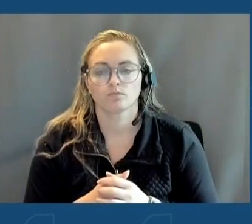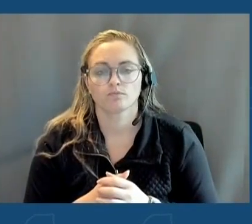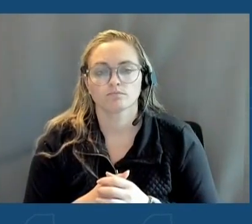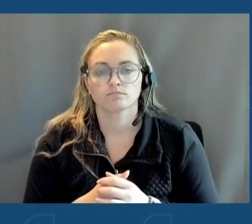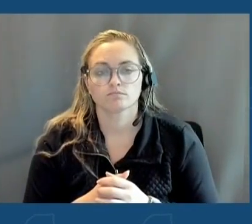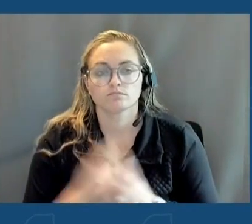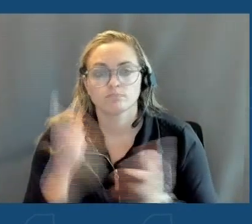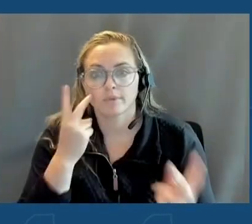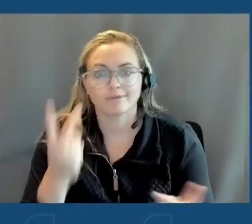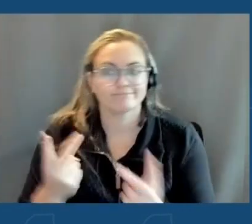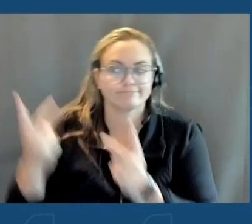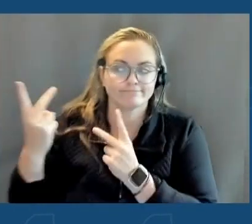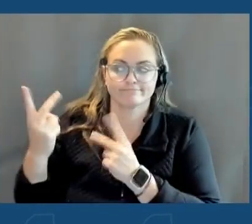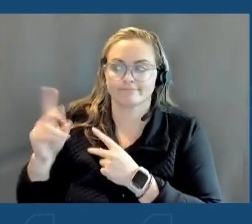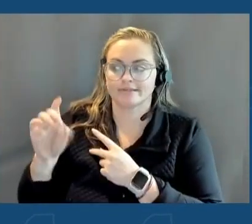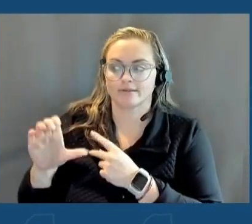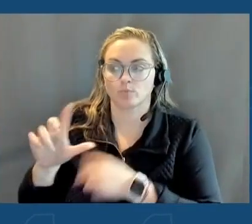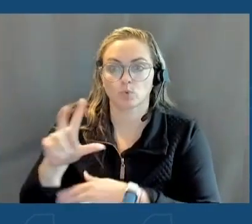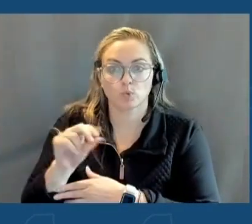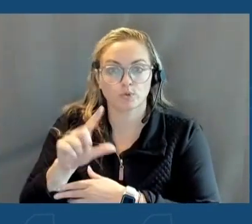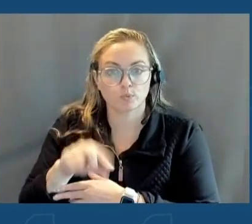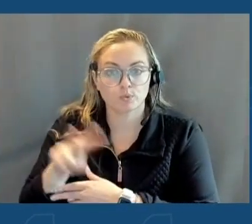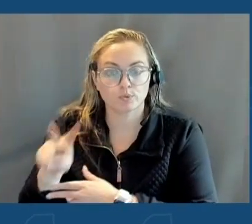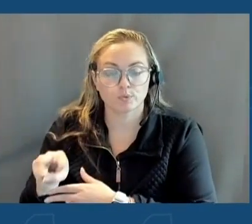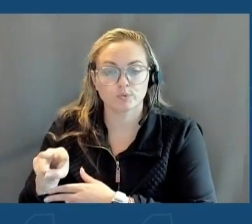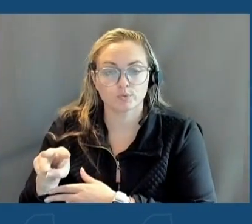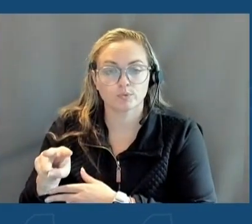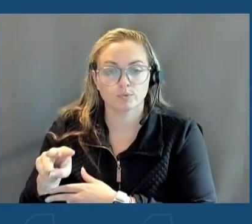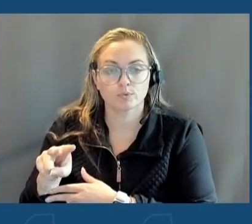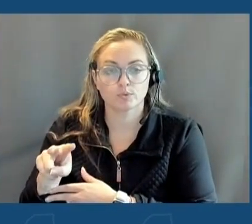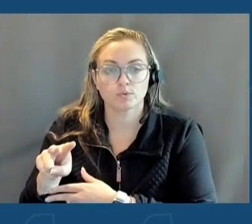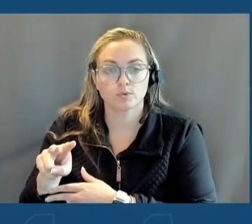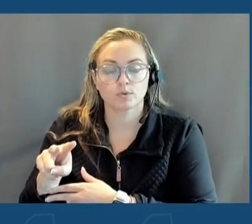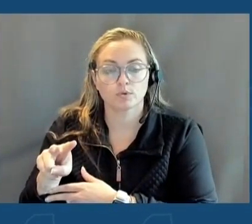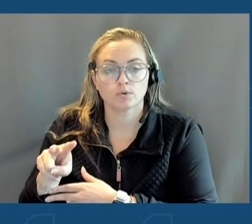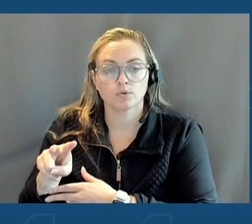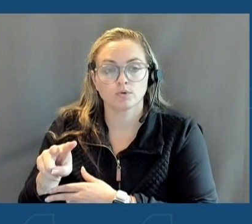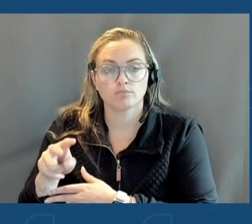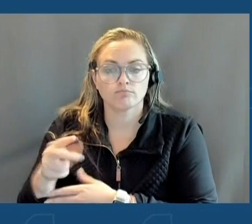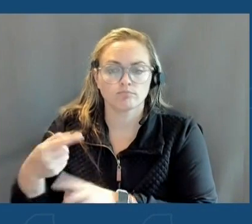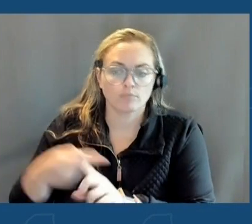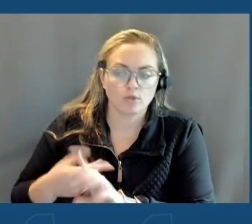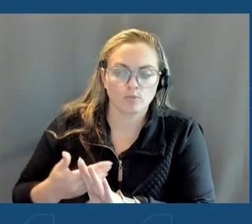AND THE YELLOW IS LONG ISLAND, AND THE BLUE IS NEW YORK CITY. YOU SEE THEM TRENDING A LITTLE